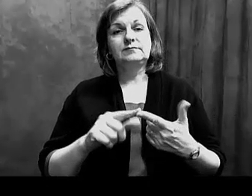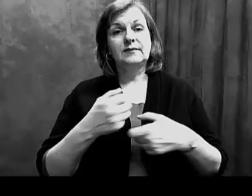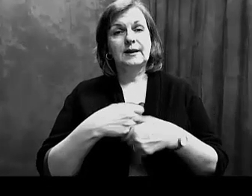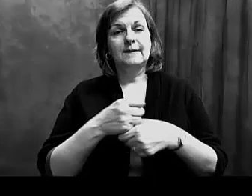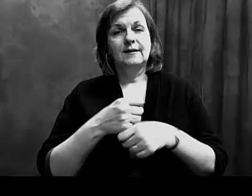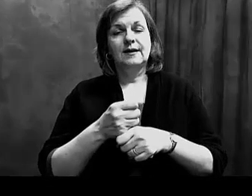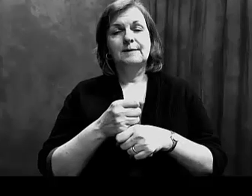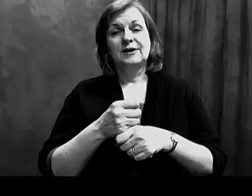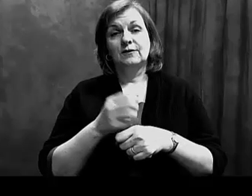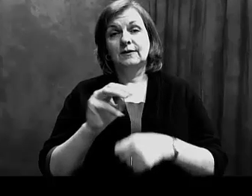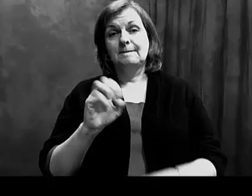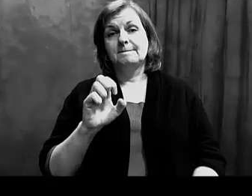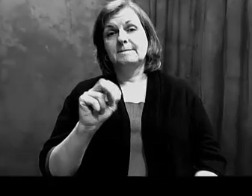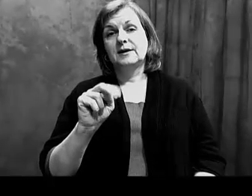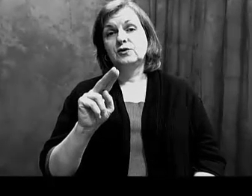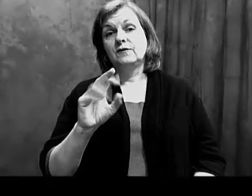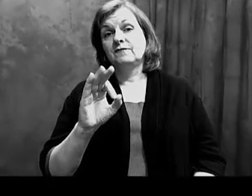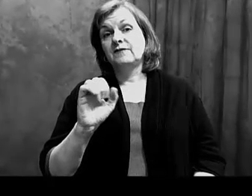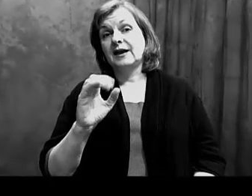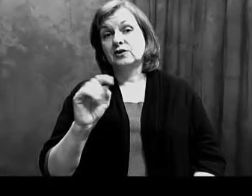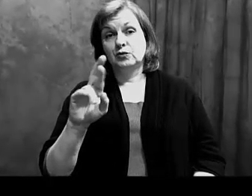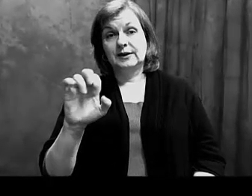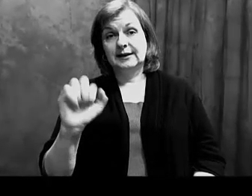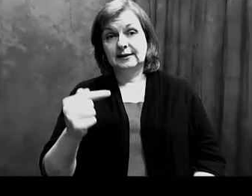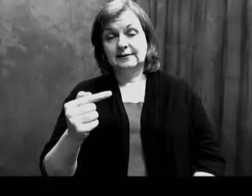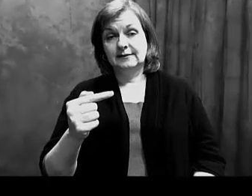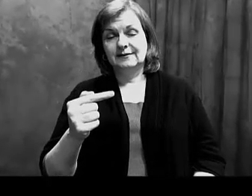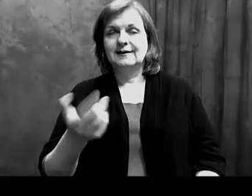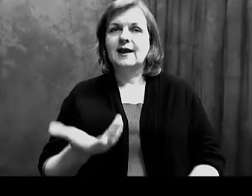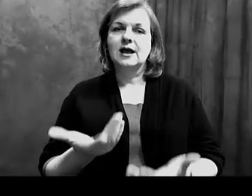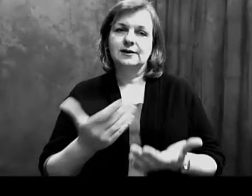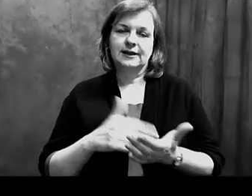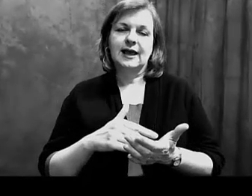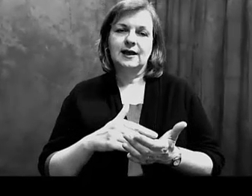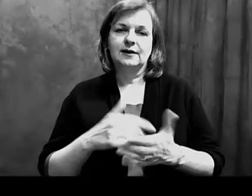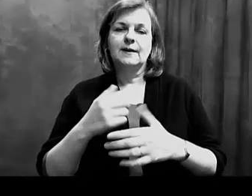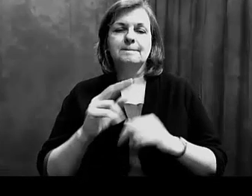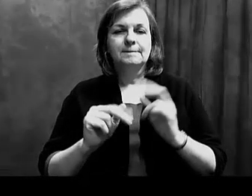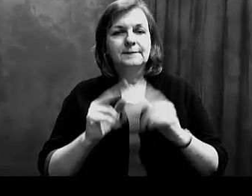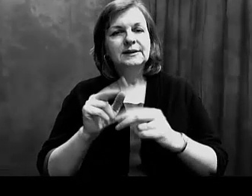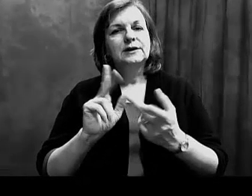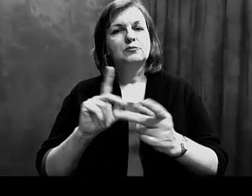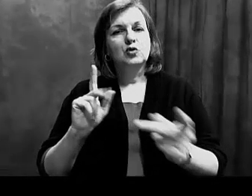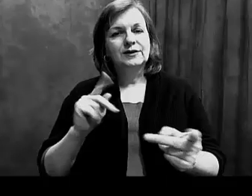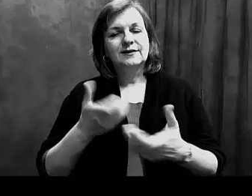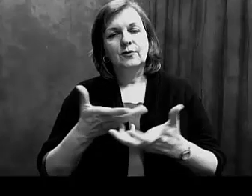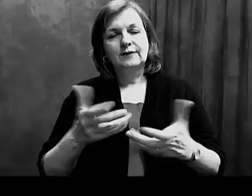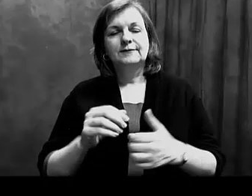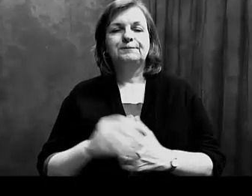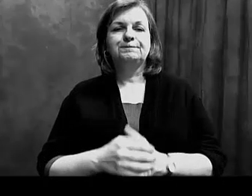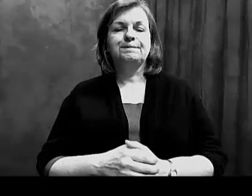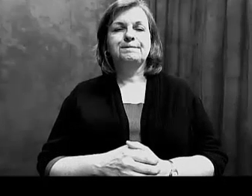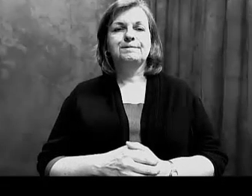manufacturing and again things like building proteins and so on